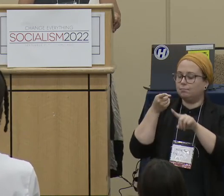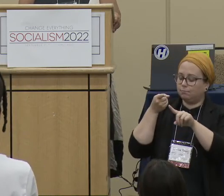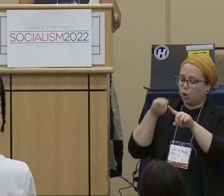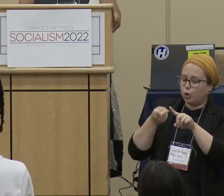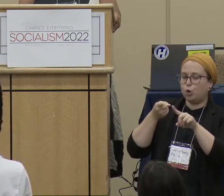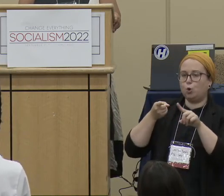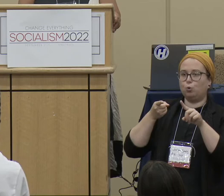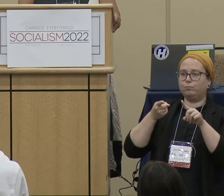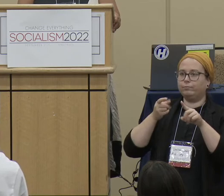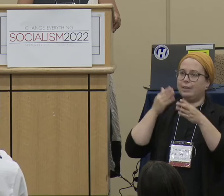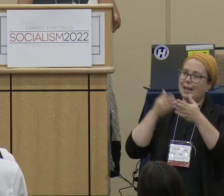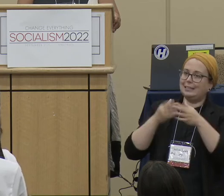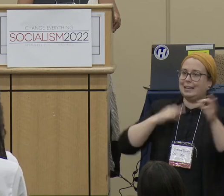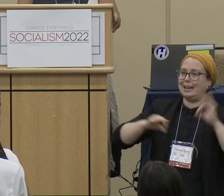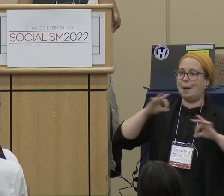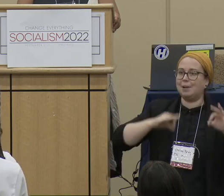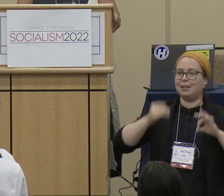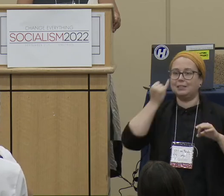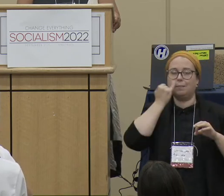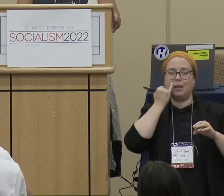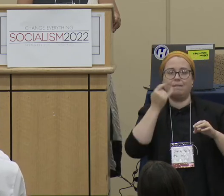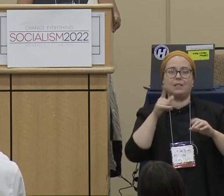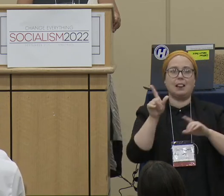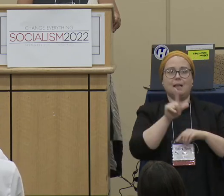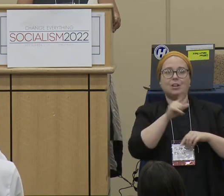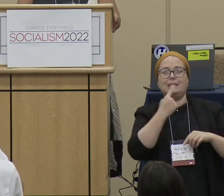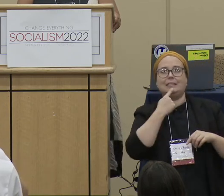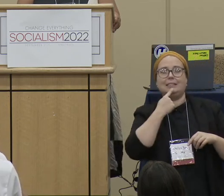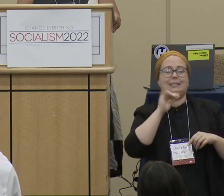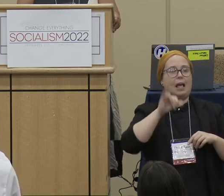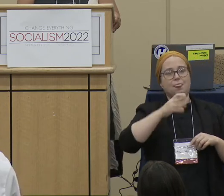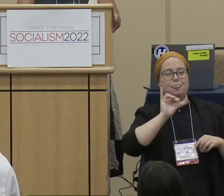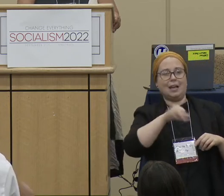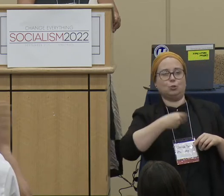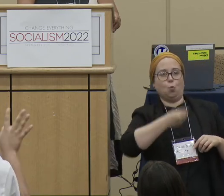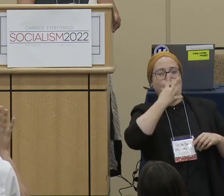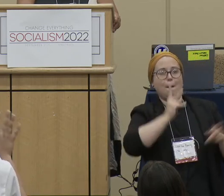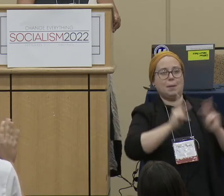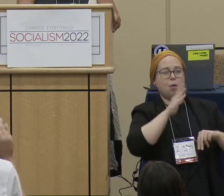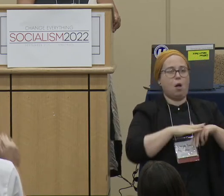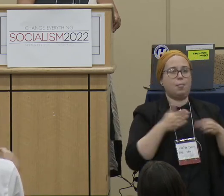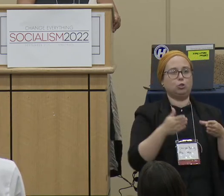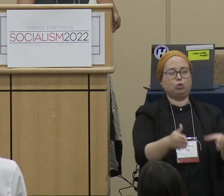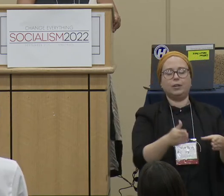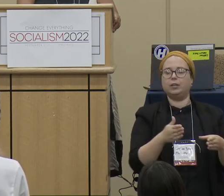those topics, in not so many words. You ask if they are